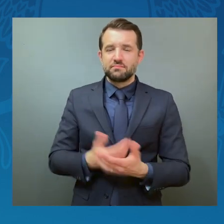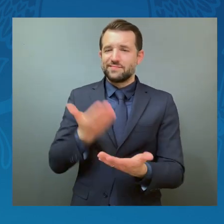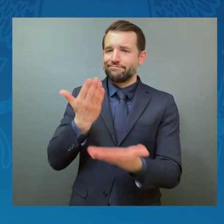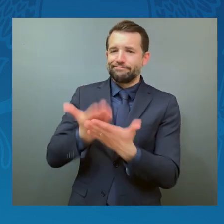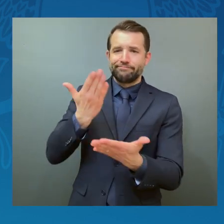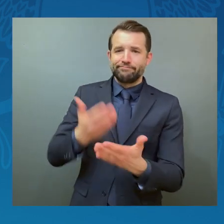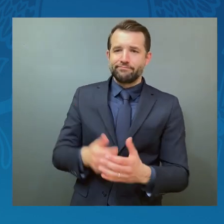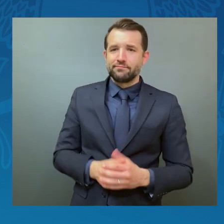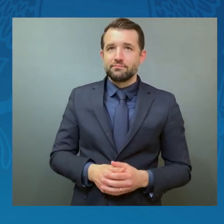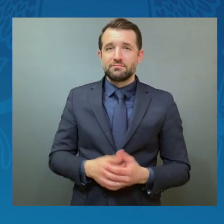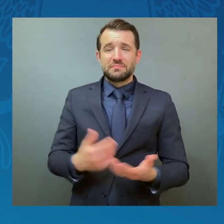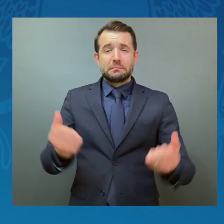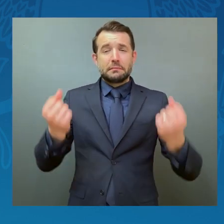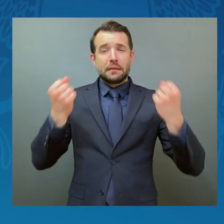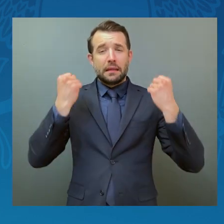are saddled with crushing medical debt.